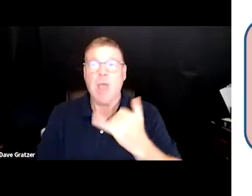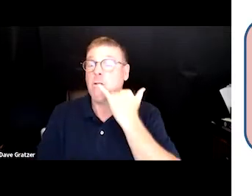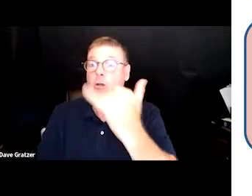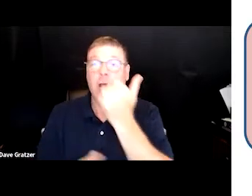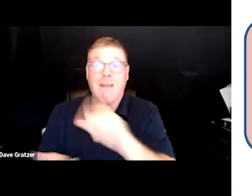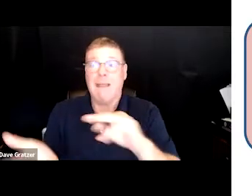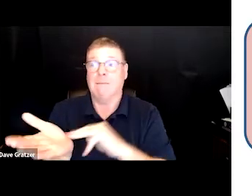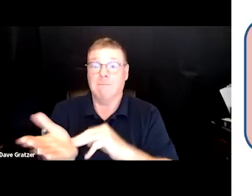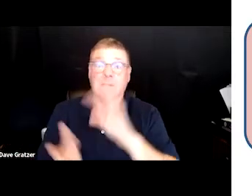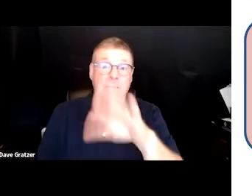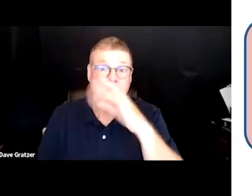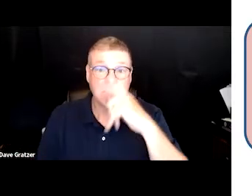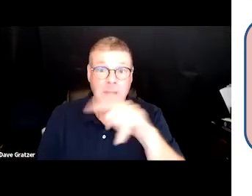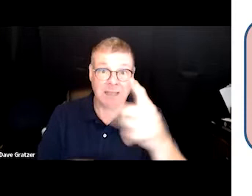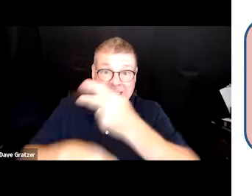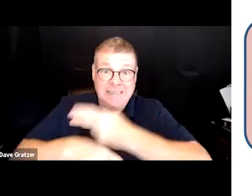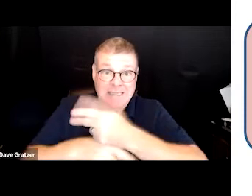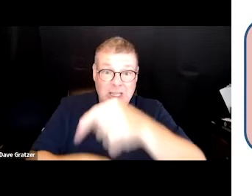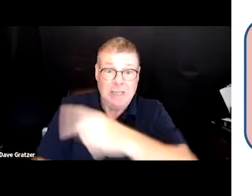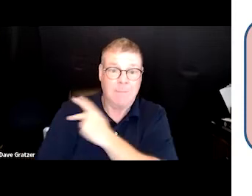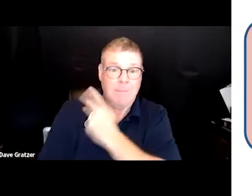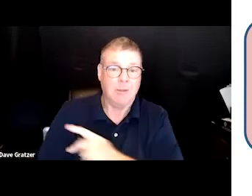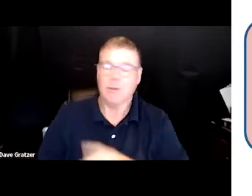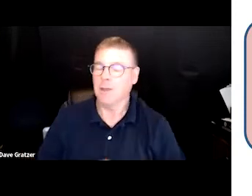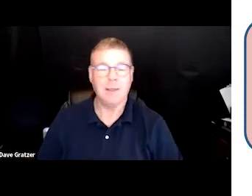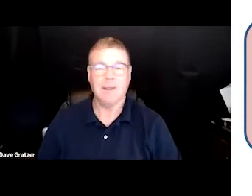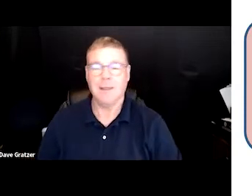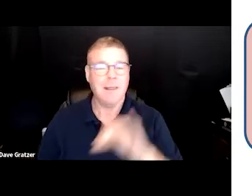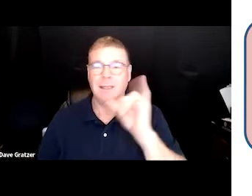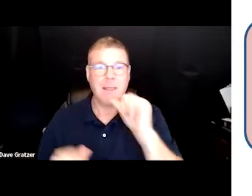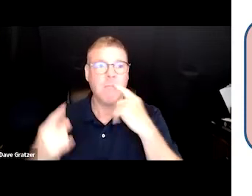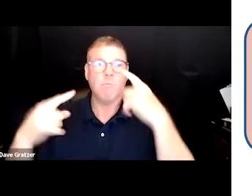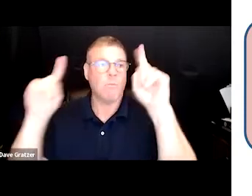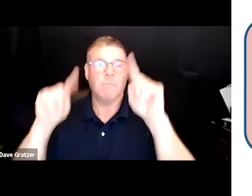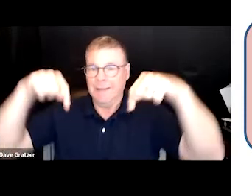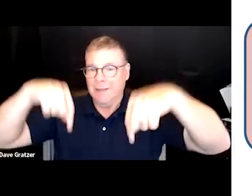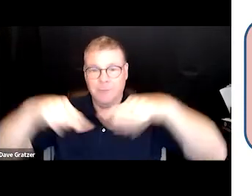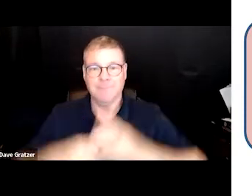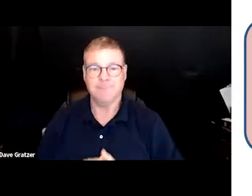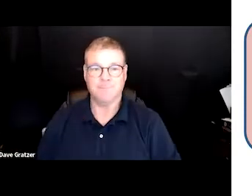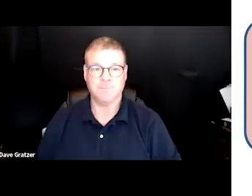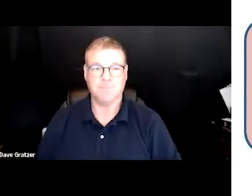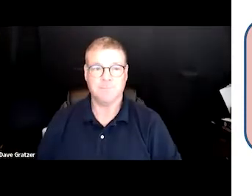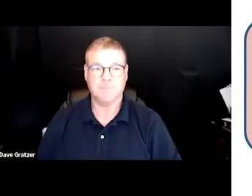and say, can you take care of this patient? That won't probably work up here." Another participant said,